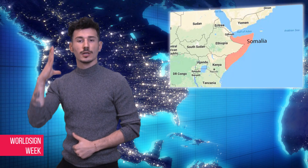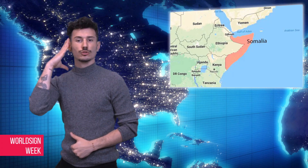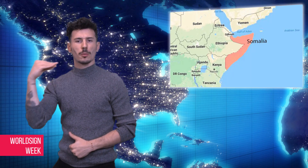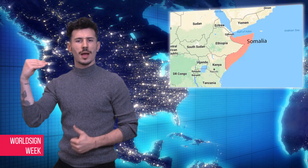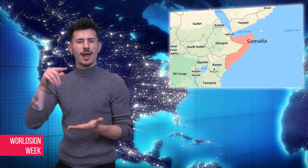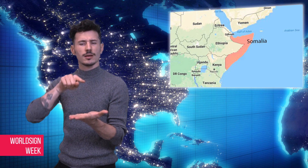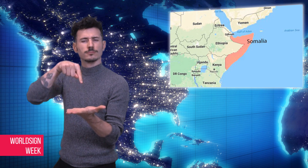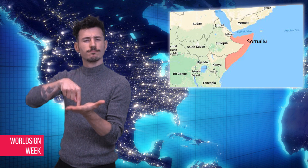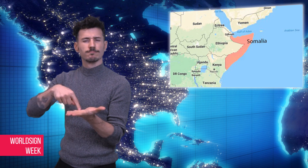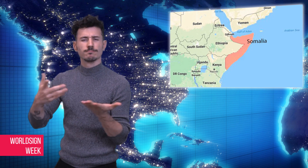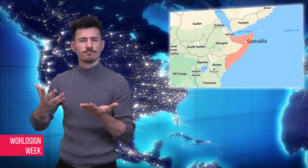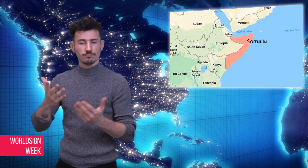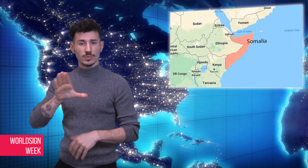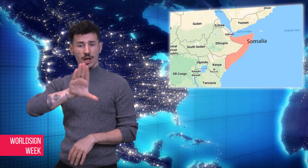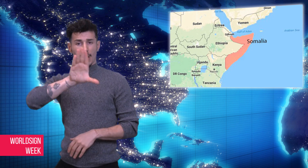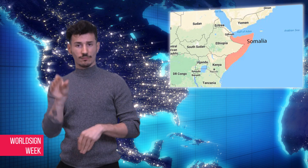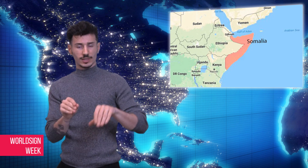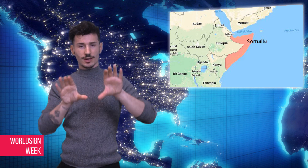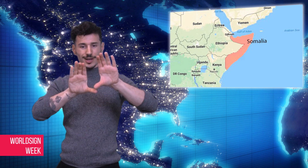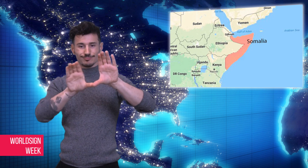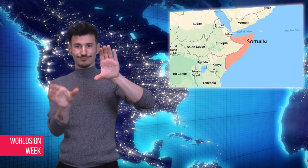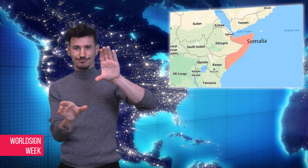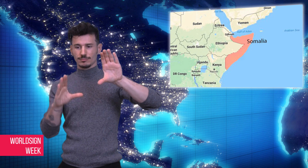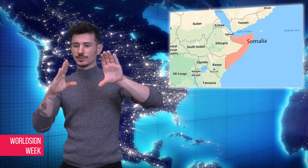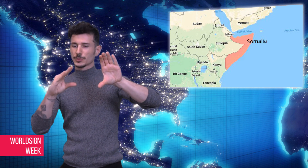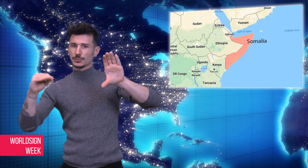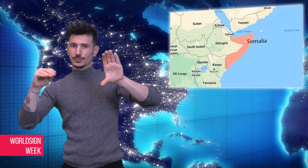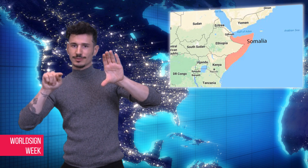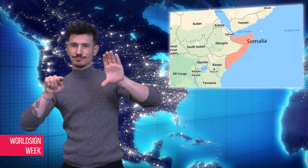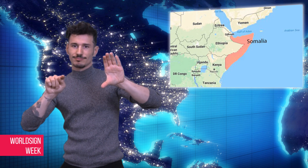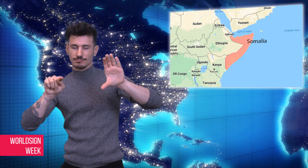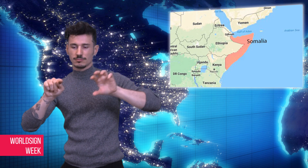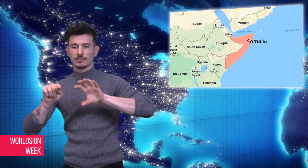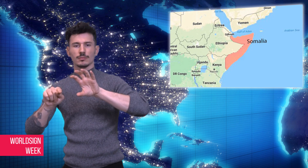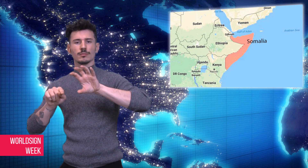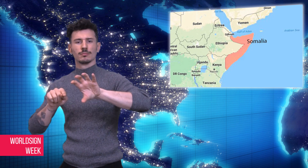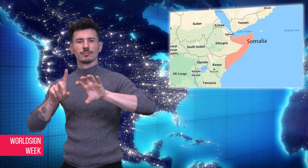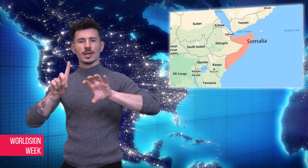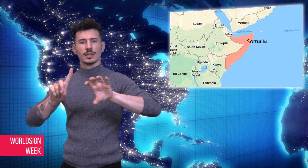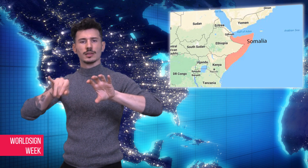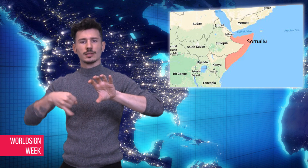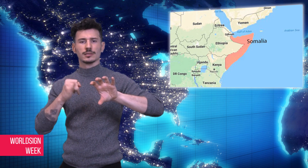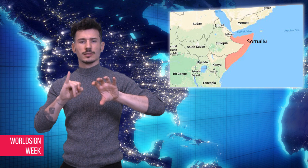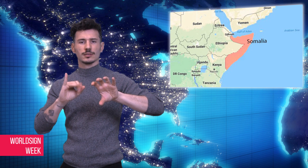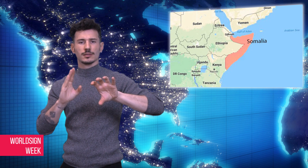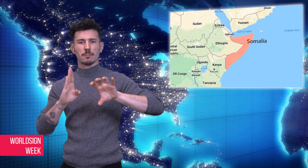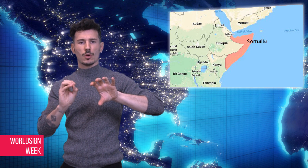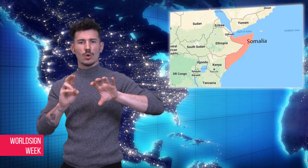Somalia is located in the Horn of Africa, bordering